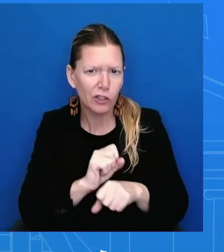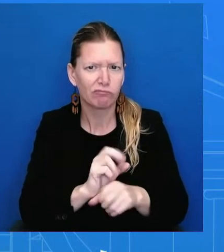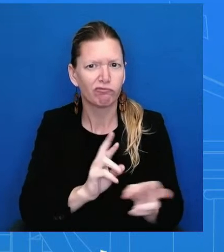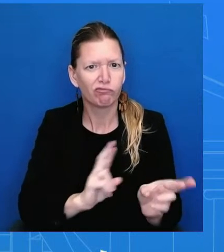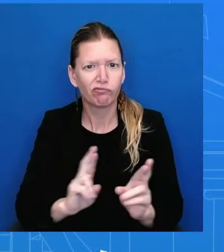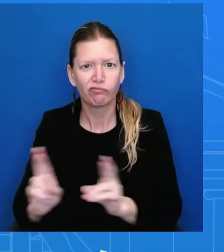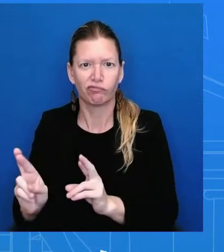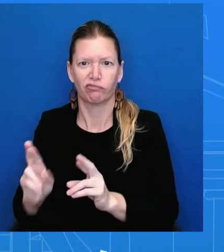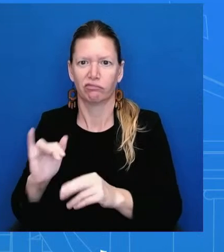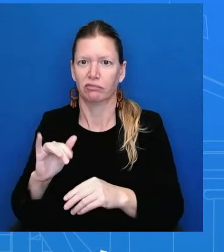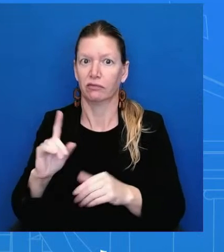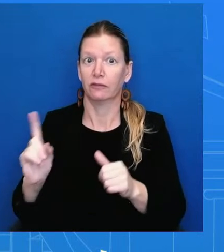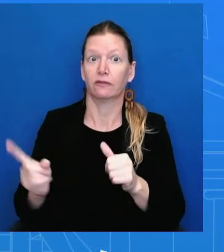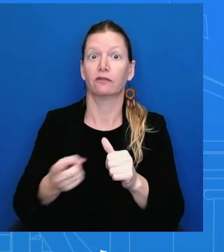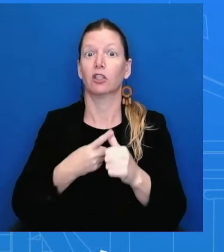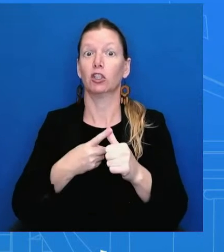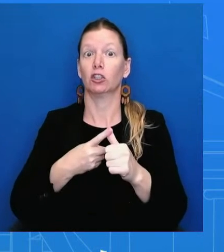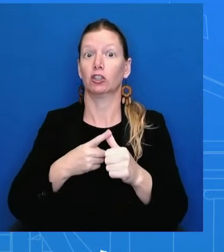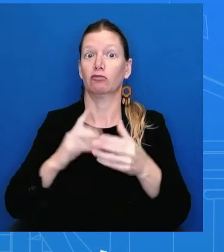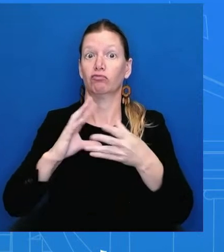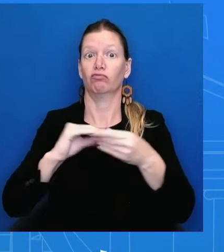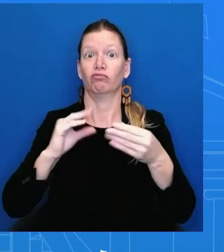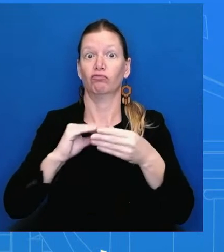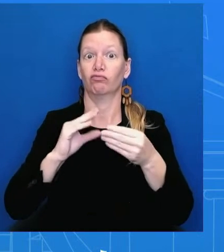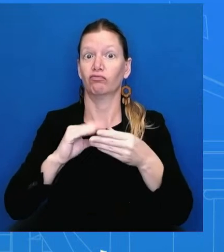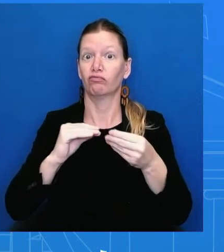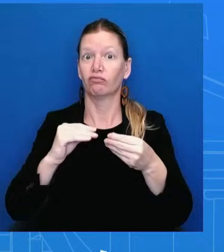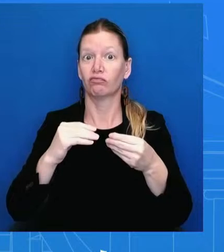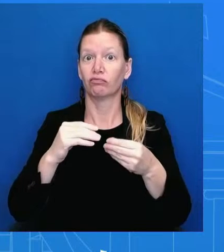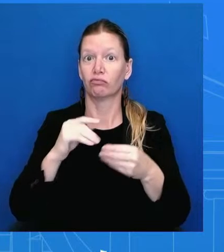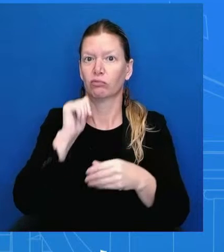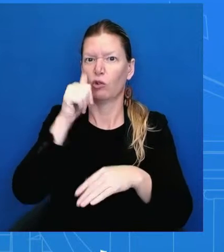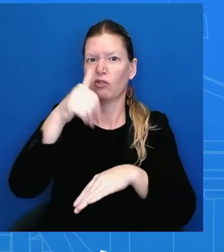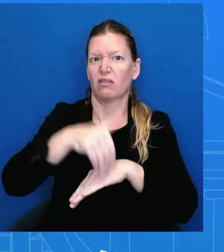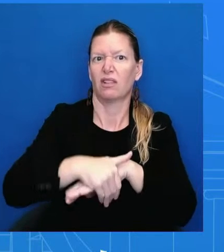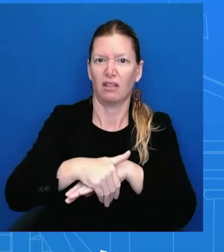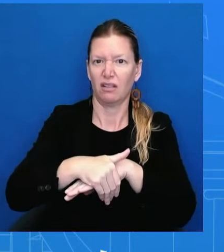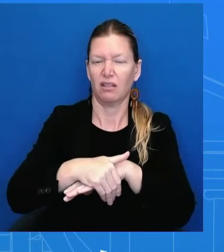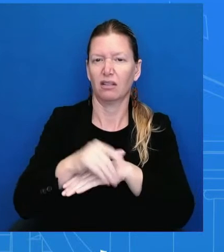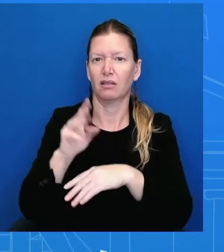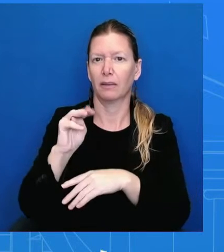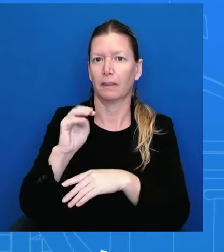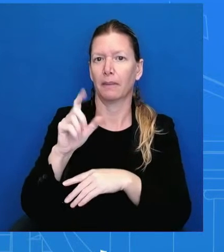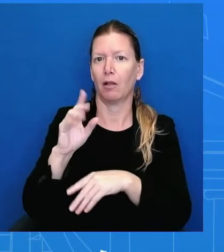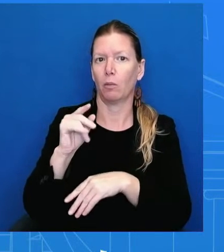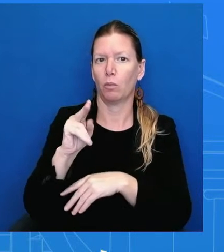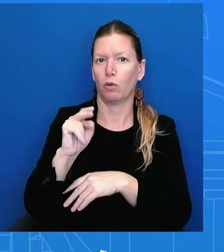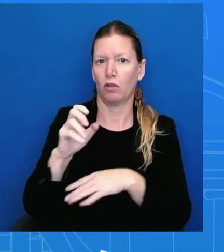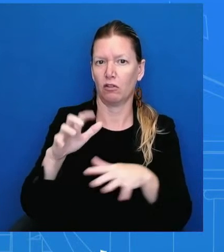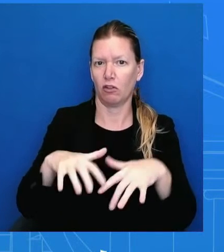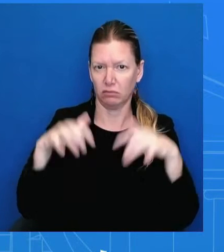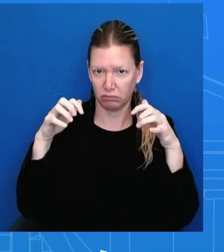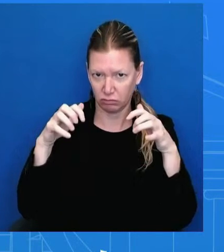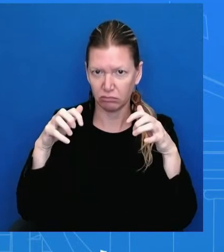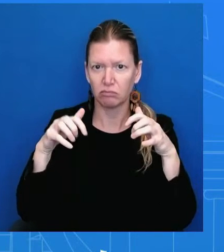He's working his way through those remarks, as you would expect him to do, and he's getting ready for the -- at least the two bilateral meetings that we know he's going to have specifically